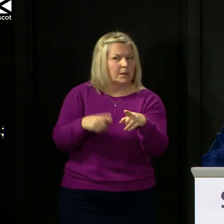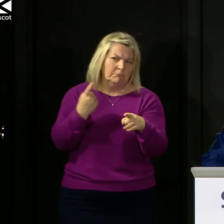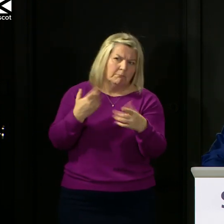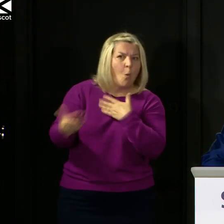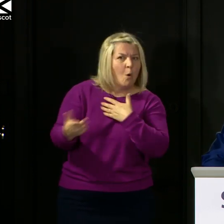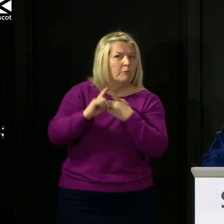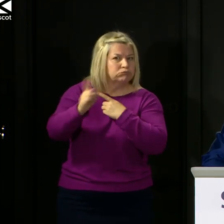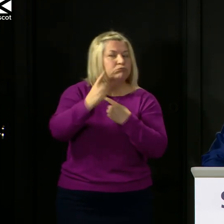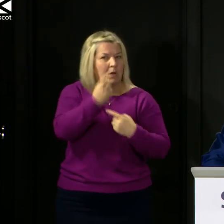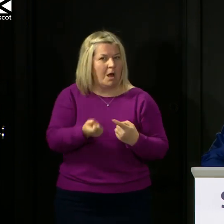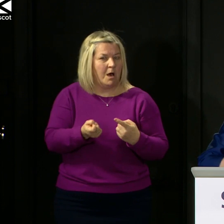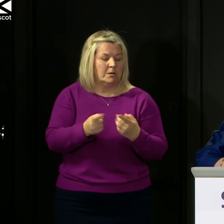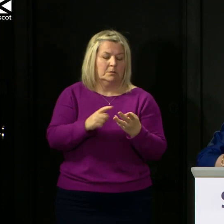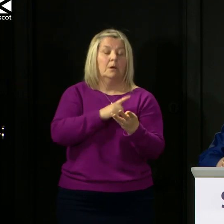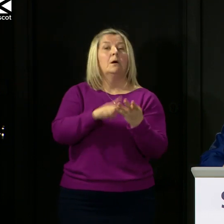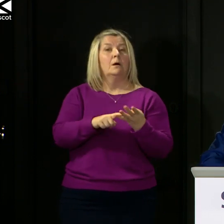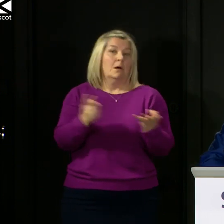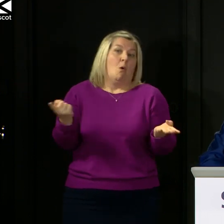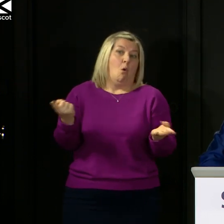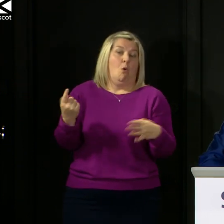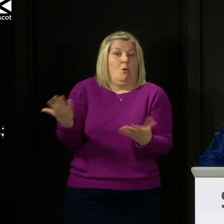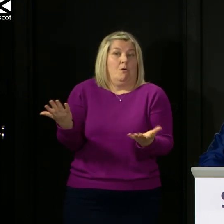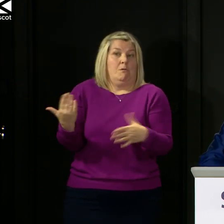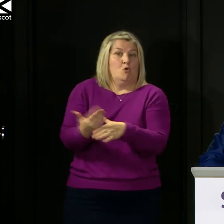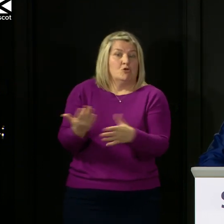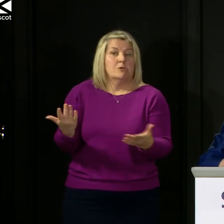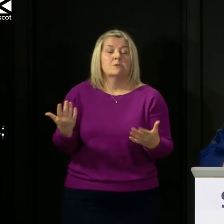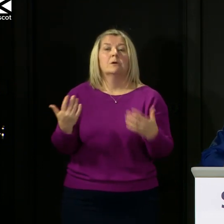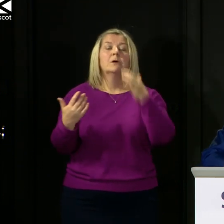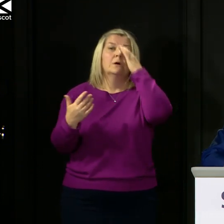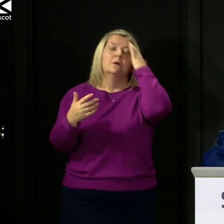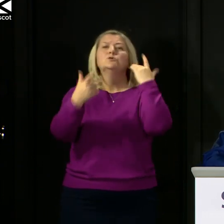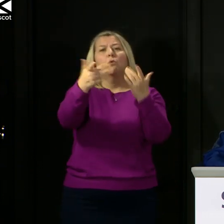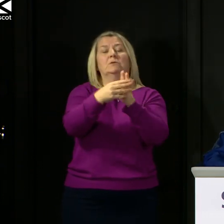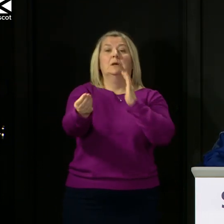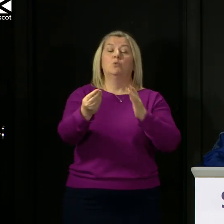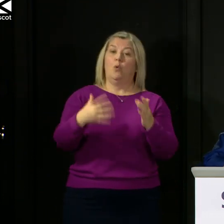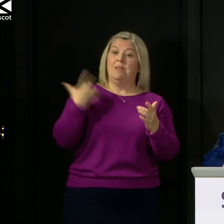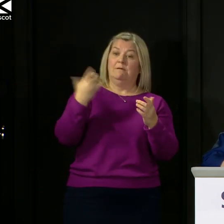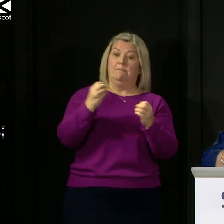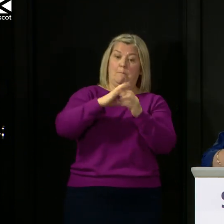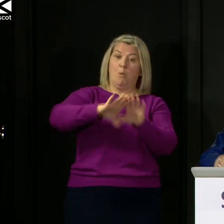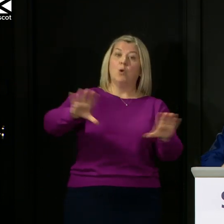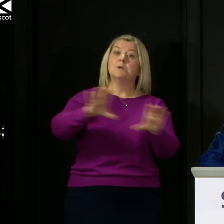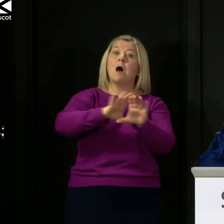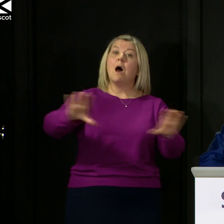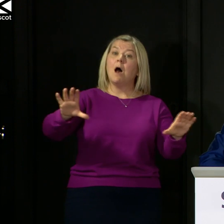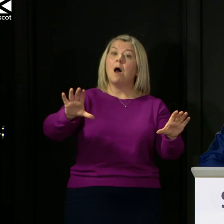once a day. So if you live in the Scottish Borders and you come across the border to